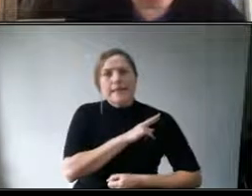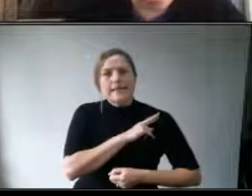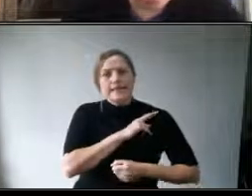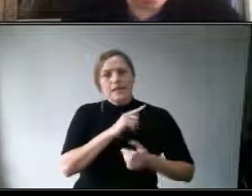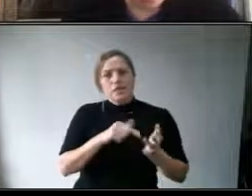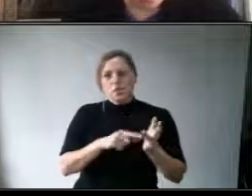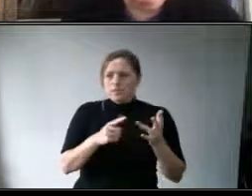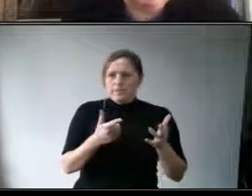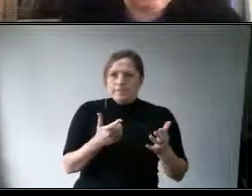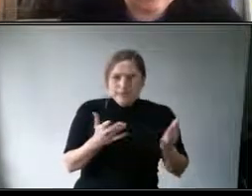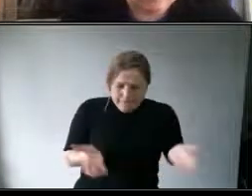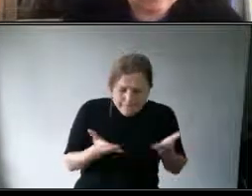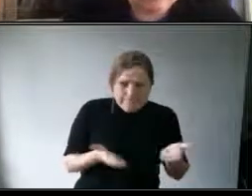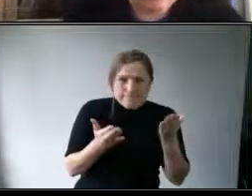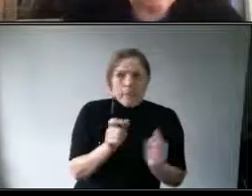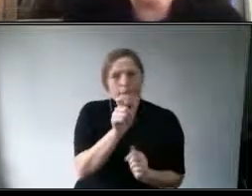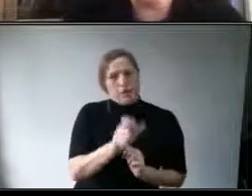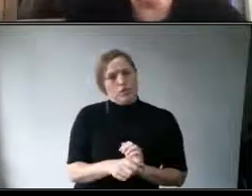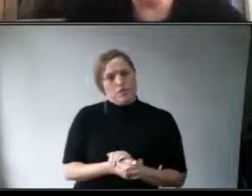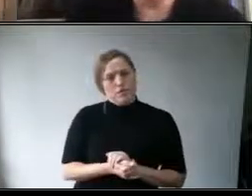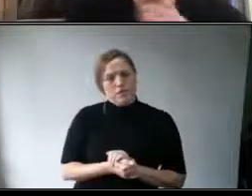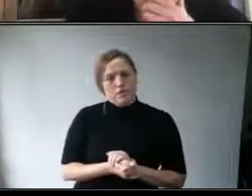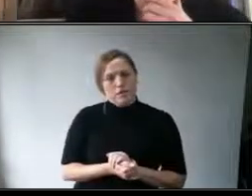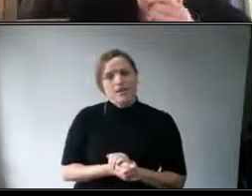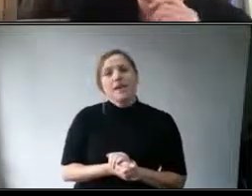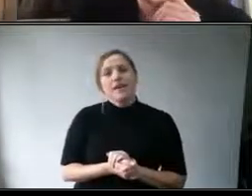you get into employment law they've got to be careful that you're not replacing positions